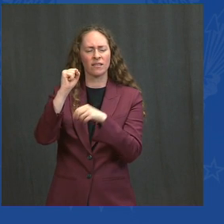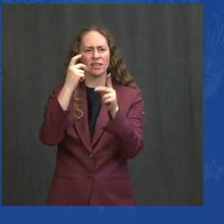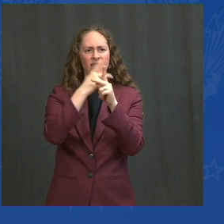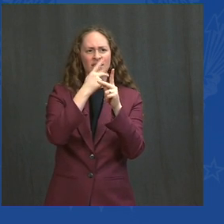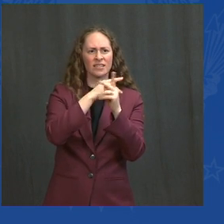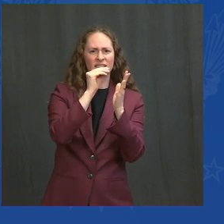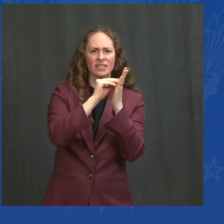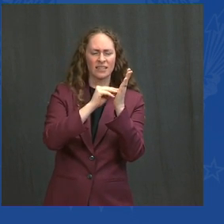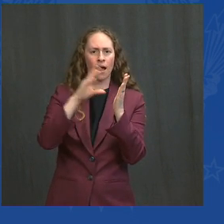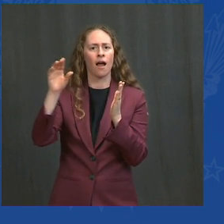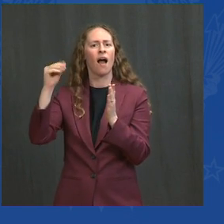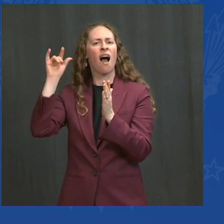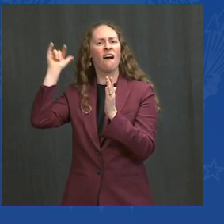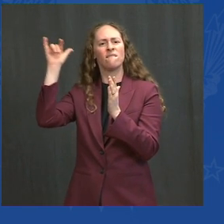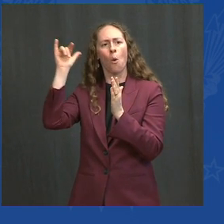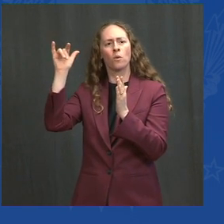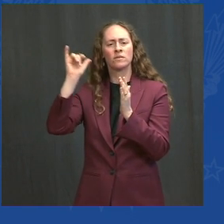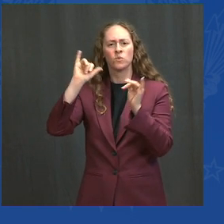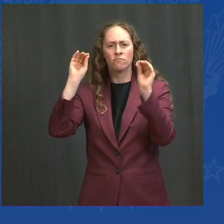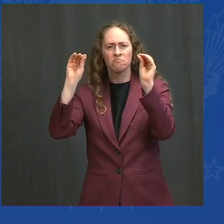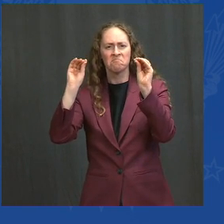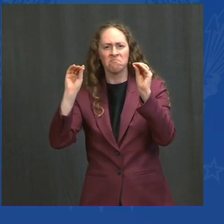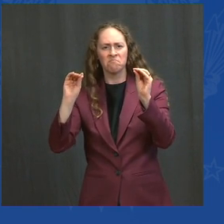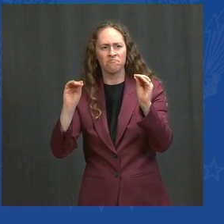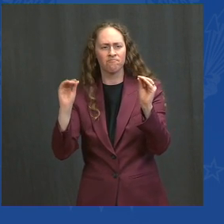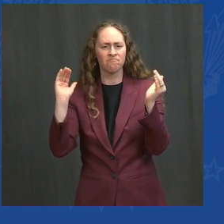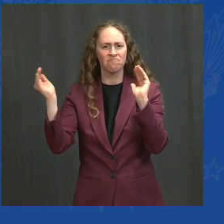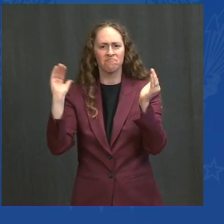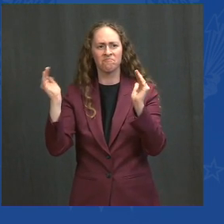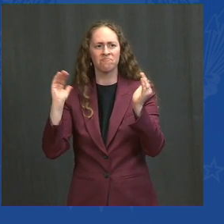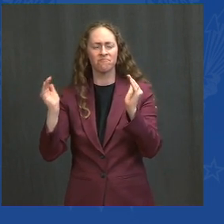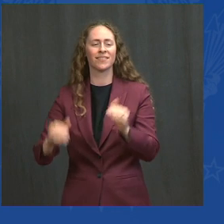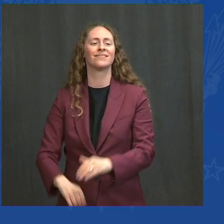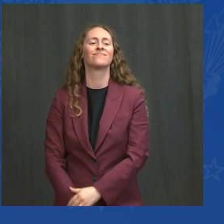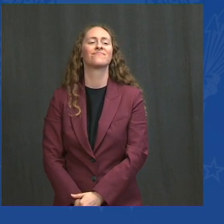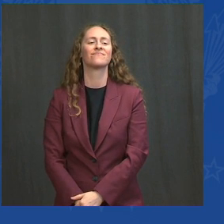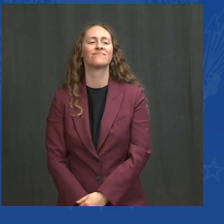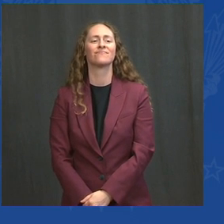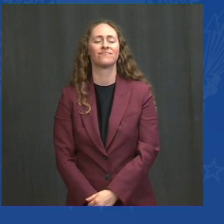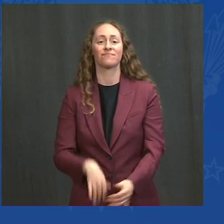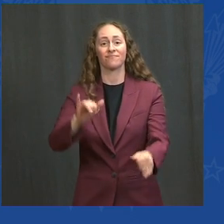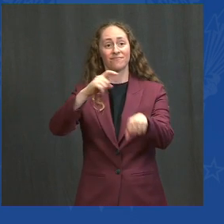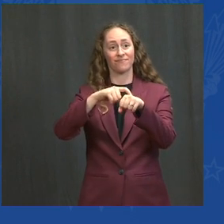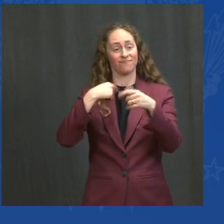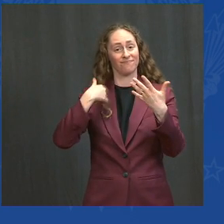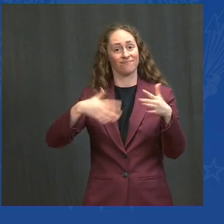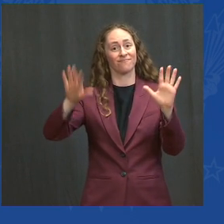And toward the end of my term, a headline came out in all of the papers: "Biden travels" -- I think it was 1.3